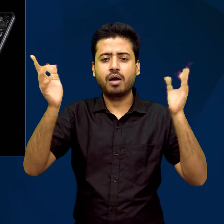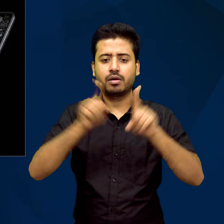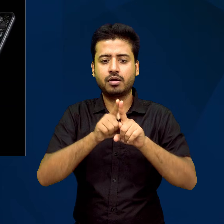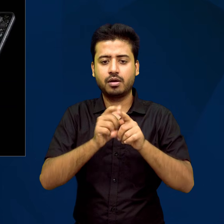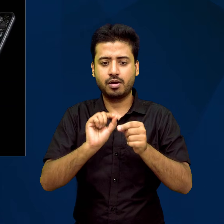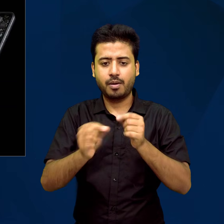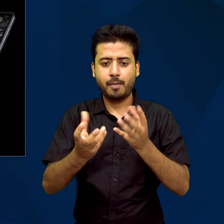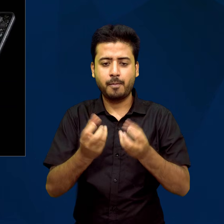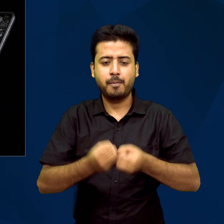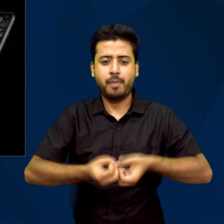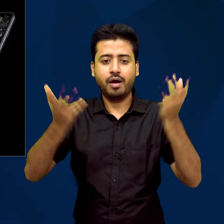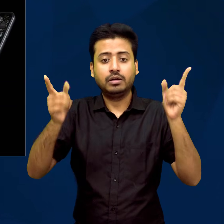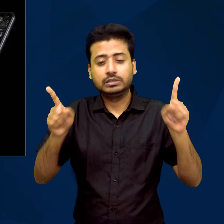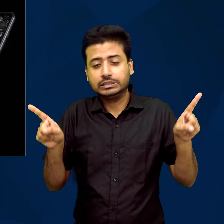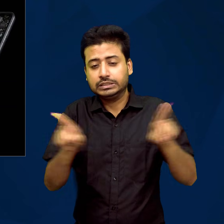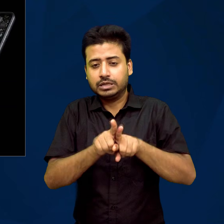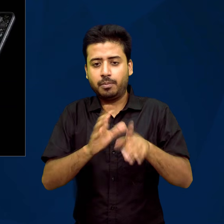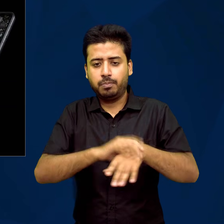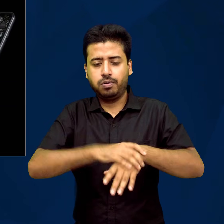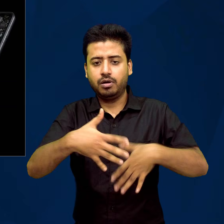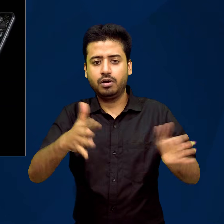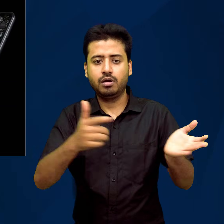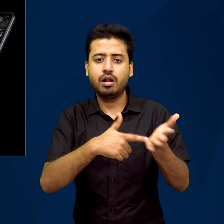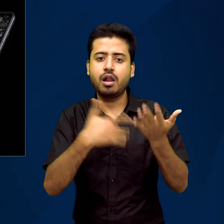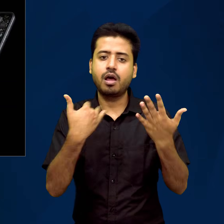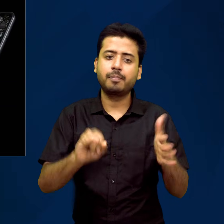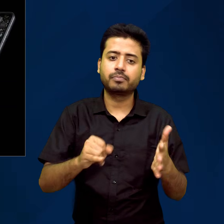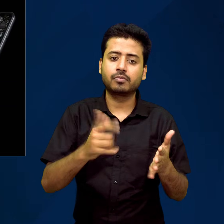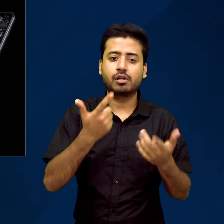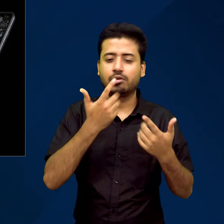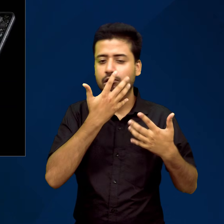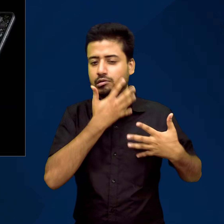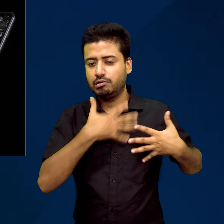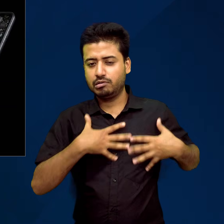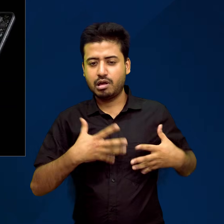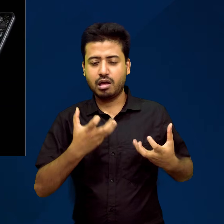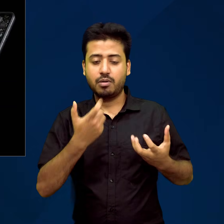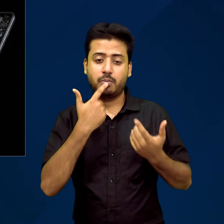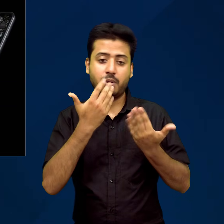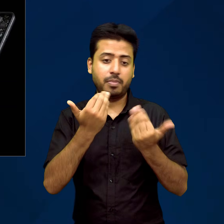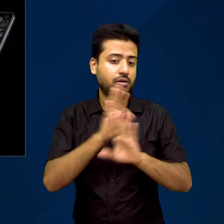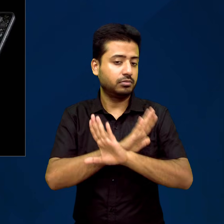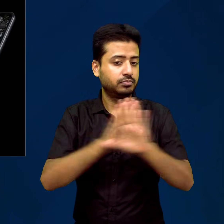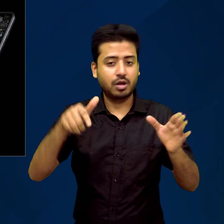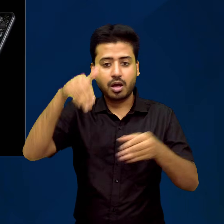how dry cell batteries are made. Standard zinc carbon dry cell batteries rely on a carbon rod,